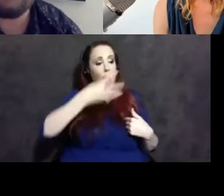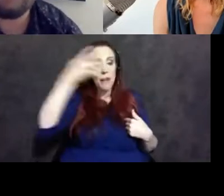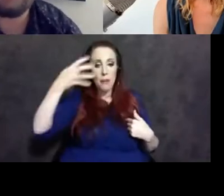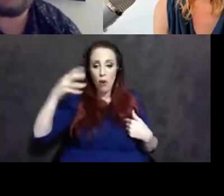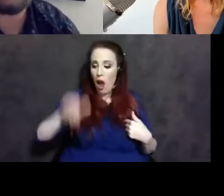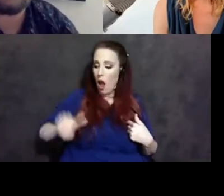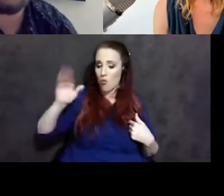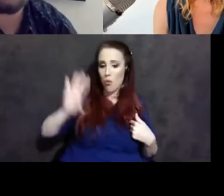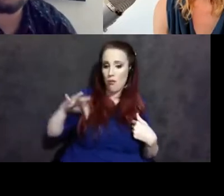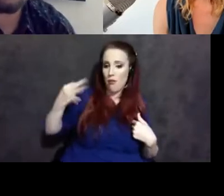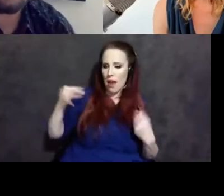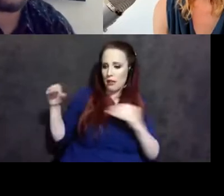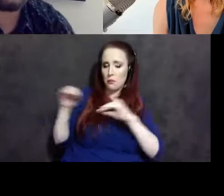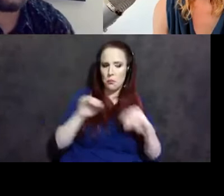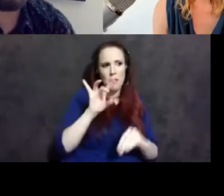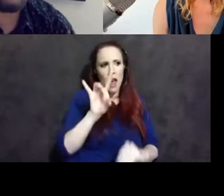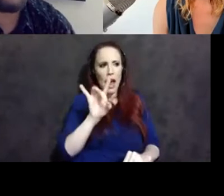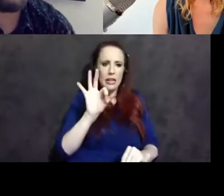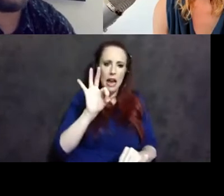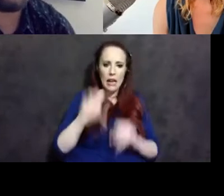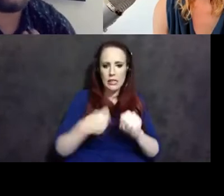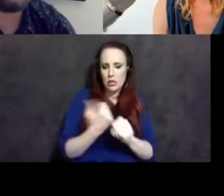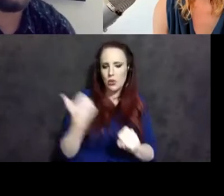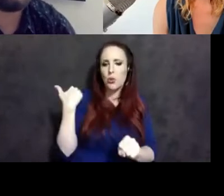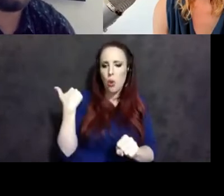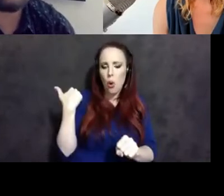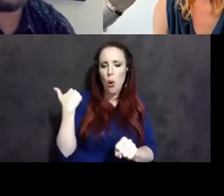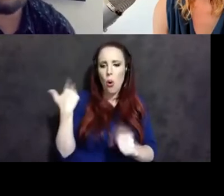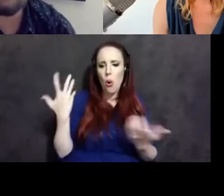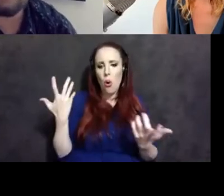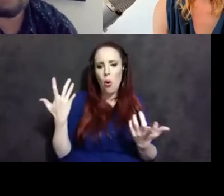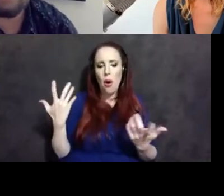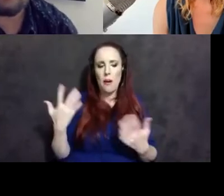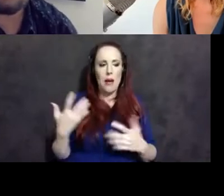here eight, nine years ago, that my lack of education around Black history was coming